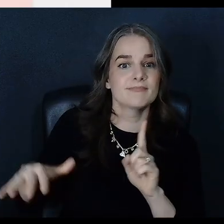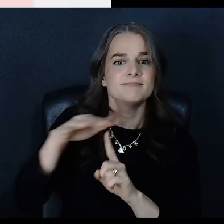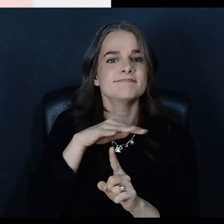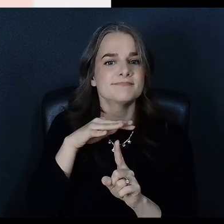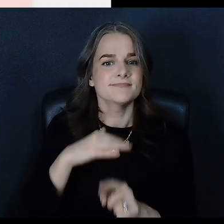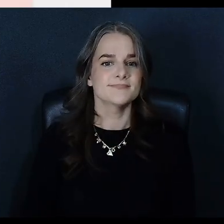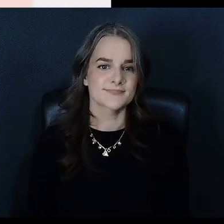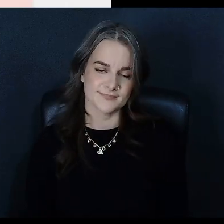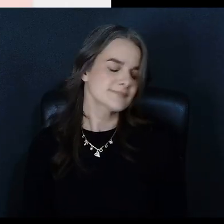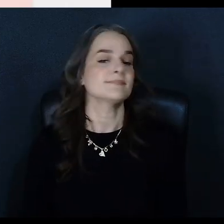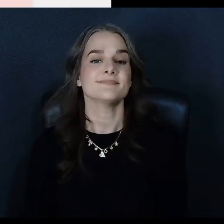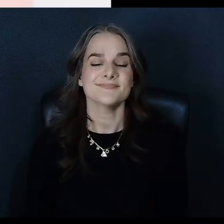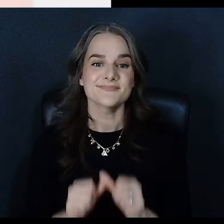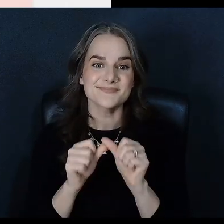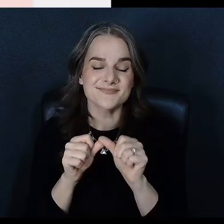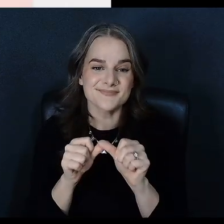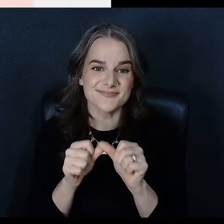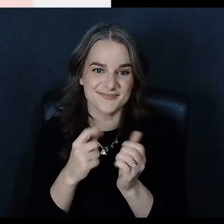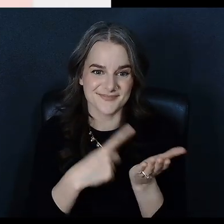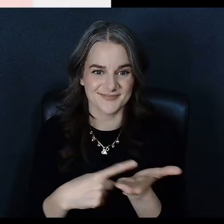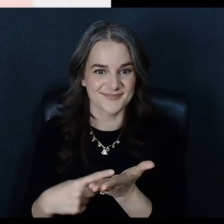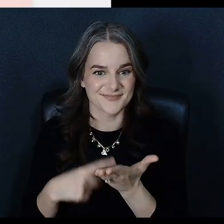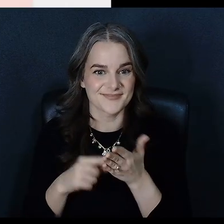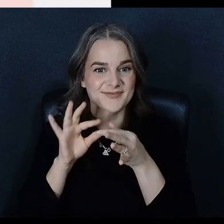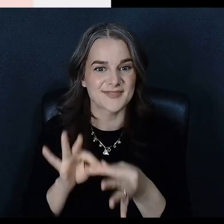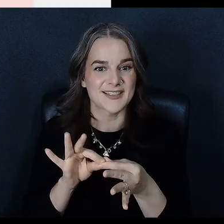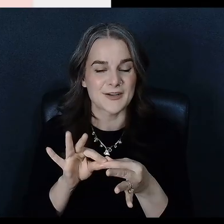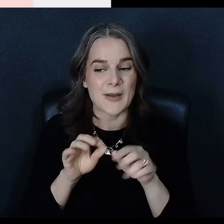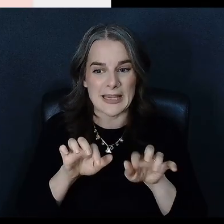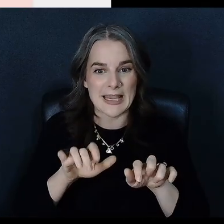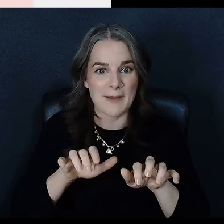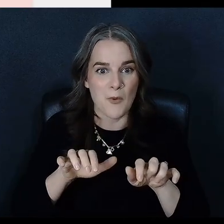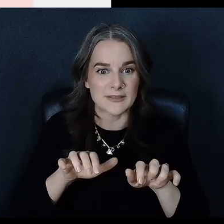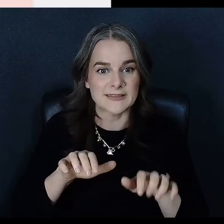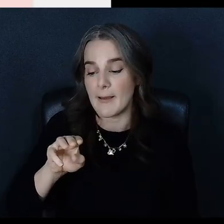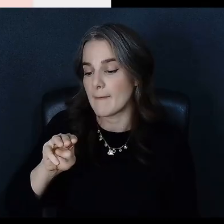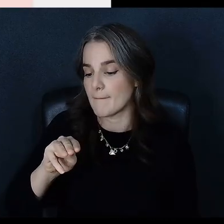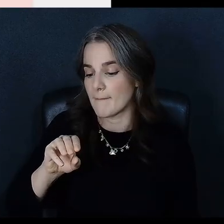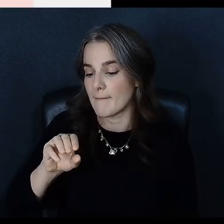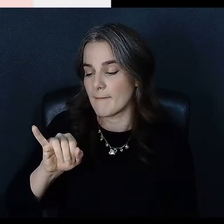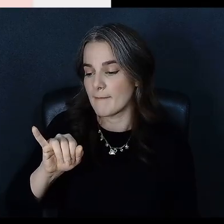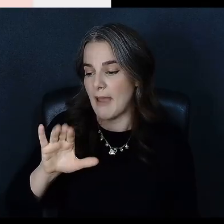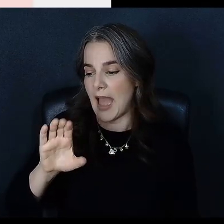here on keyboards and mice because, although we live in a world of smartphones and tablets,